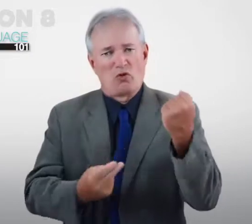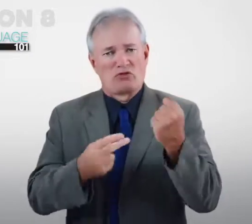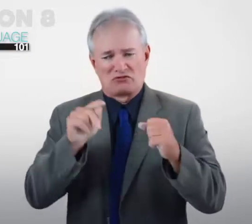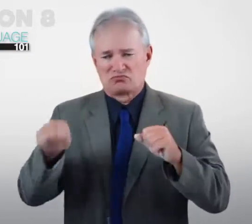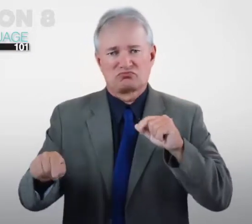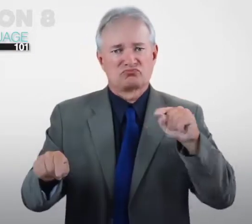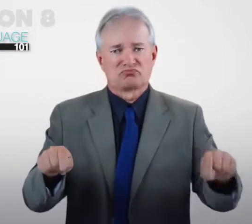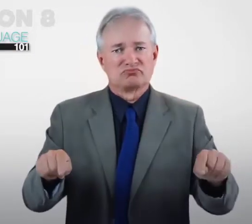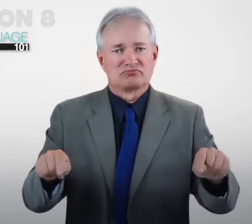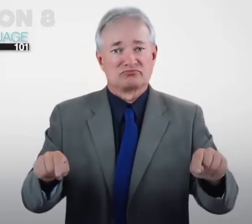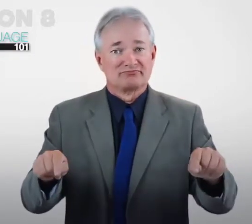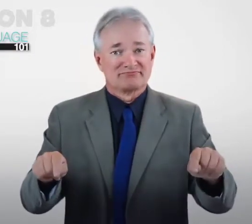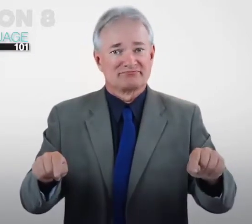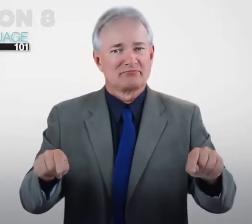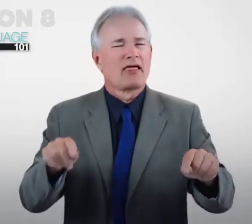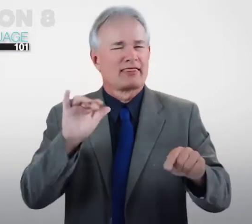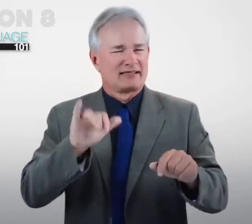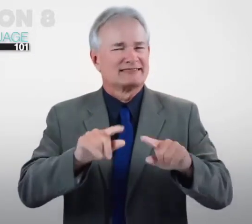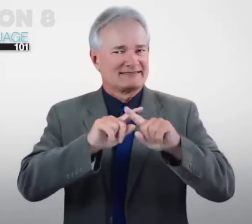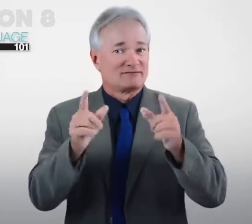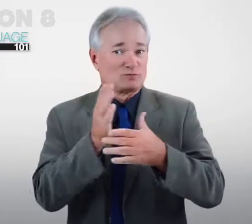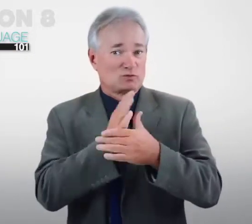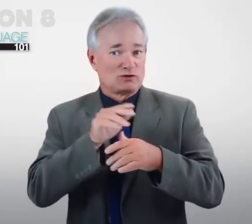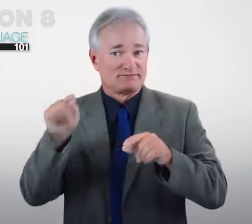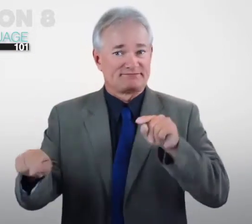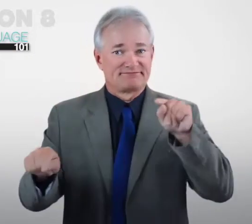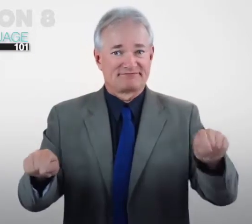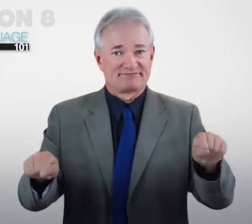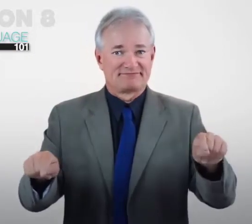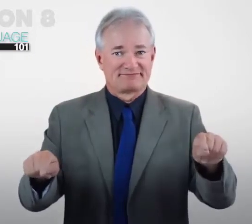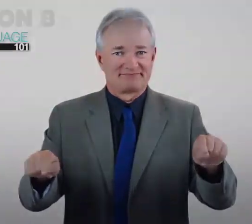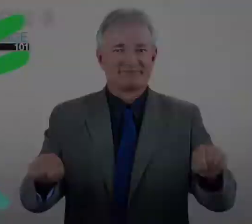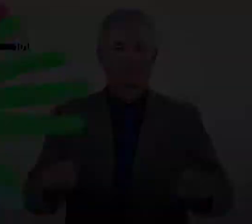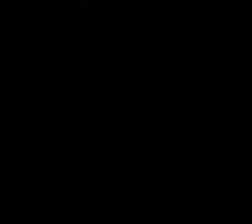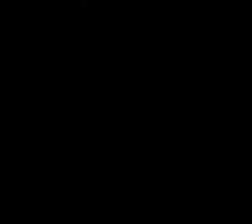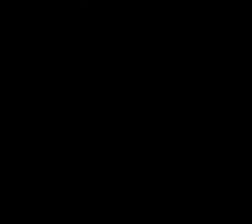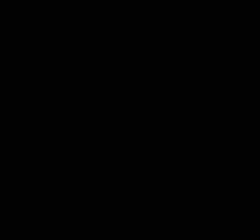I encourage that and that you learn about both sides. Okay?